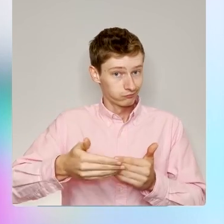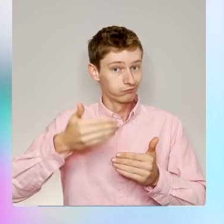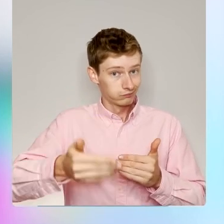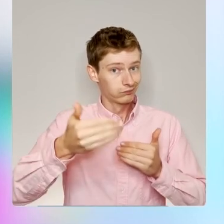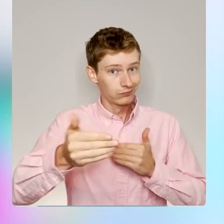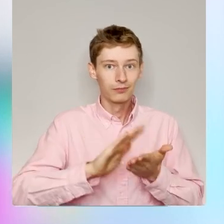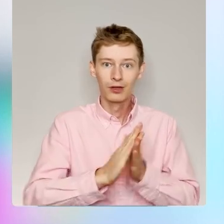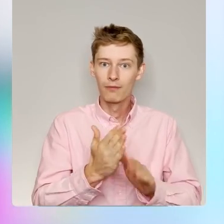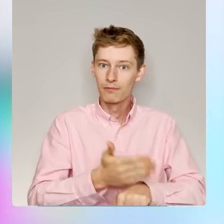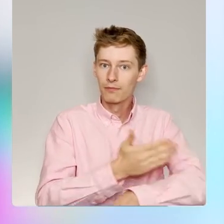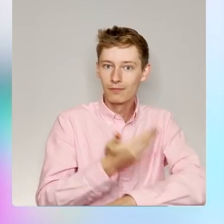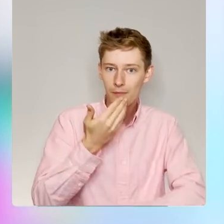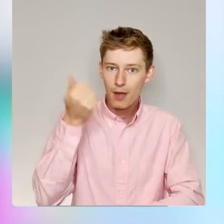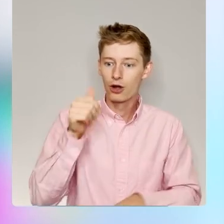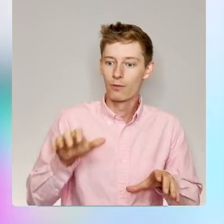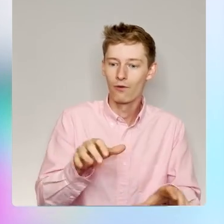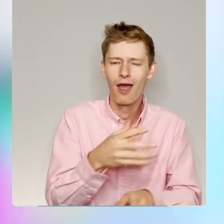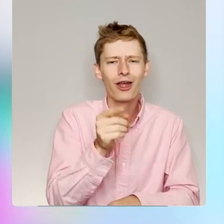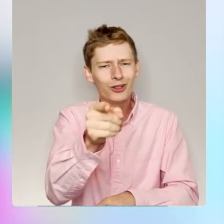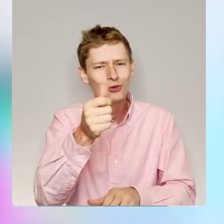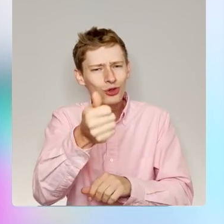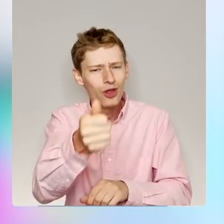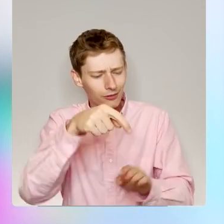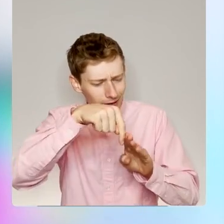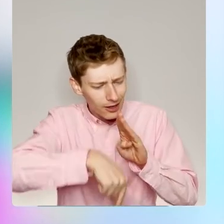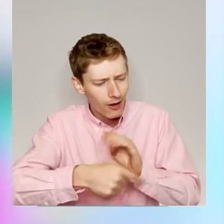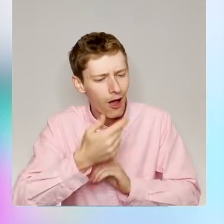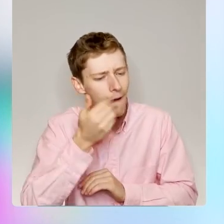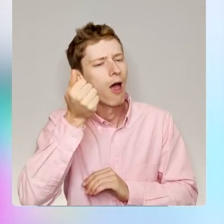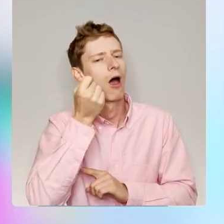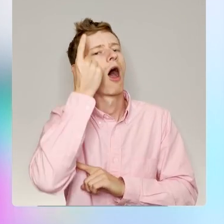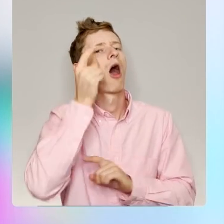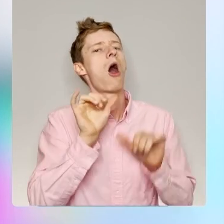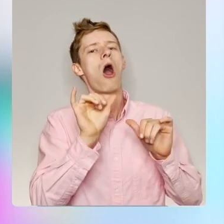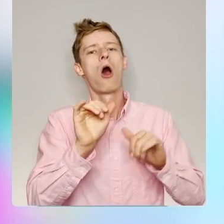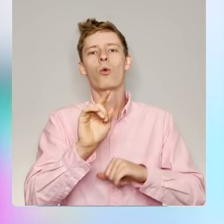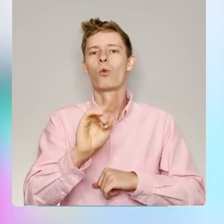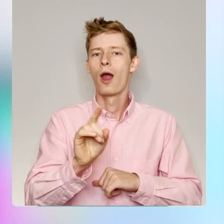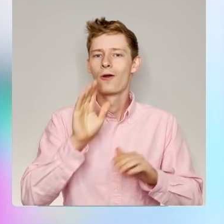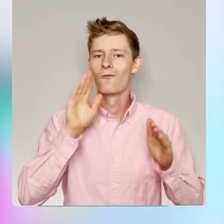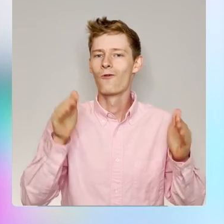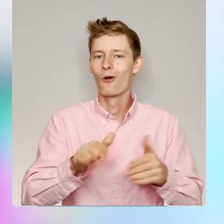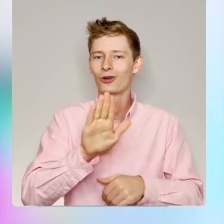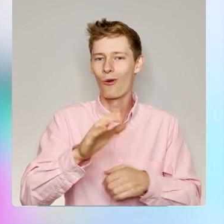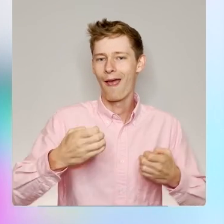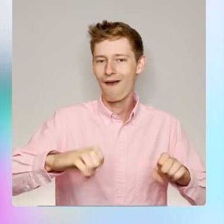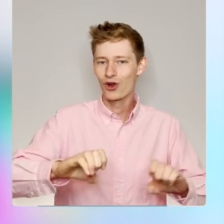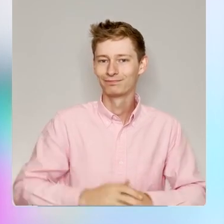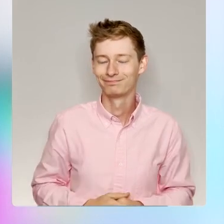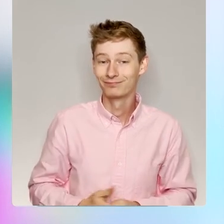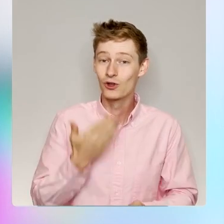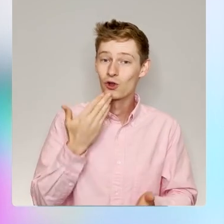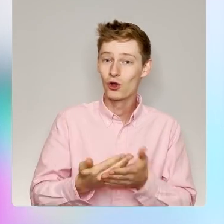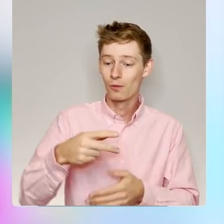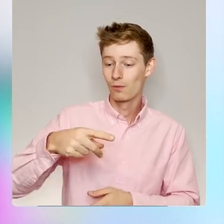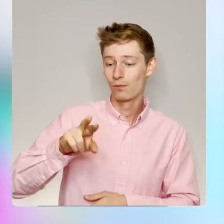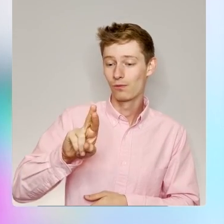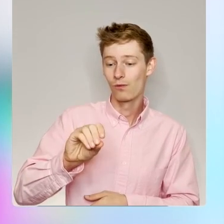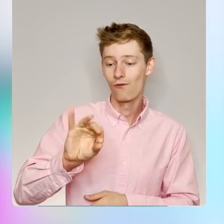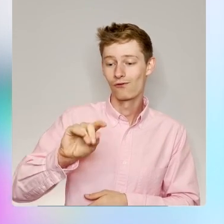you won't just get better performance, you'll get a deeper understanding of what your app is doing and where to focus your effort. Good profiling tools are an amazing way